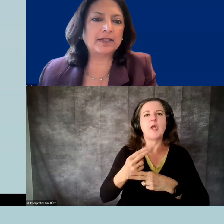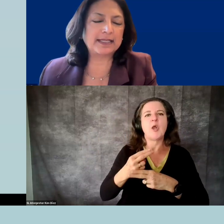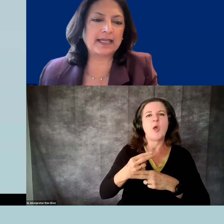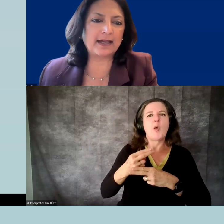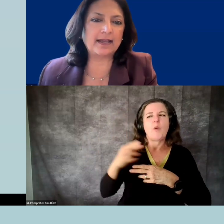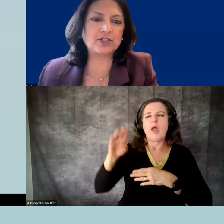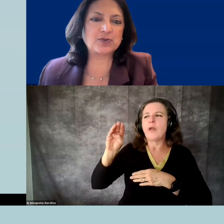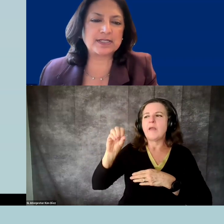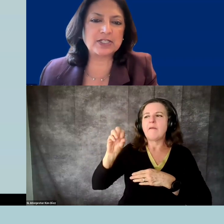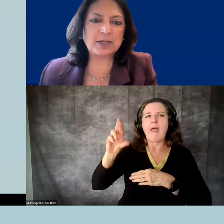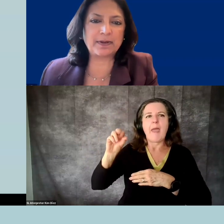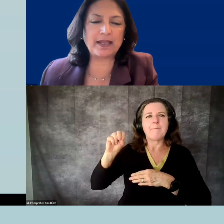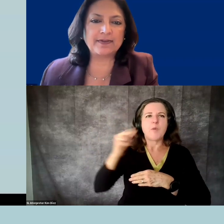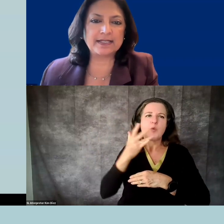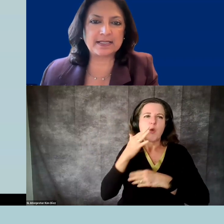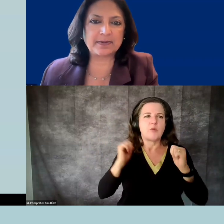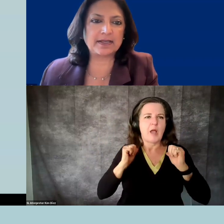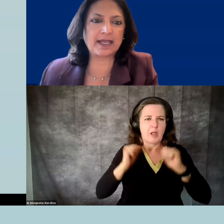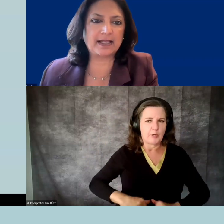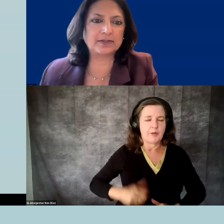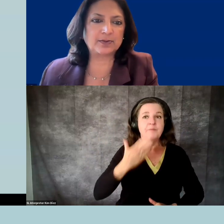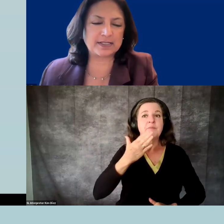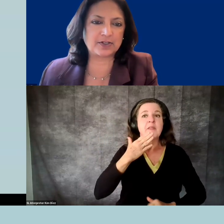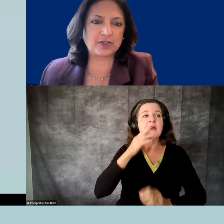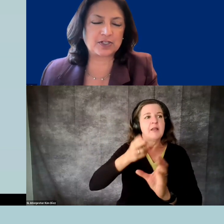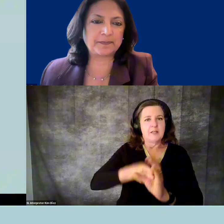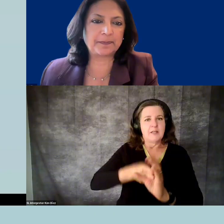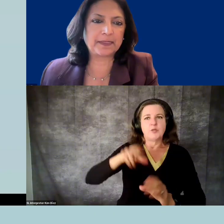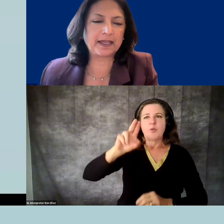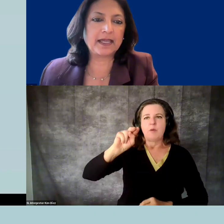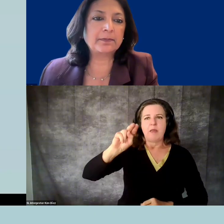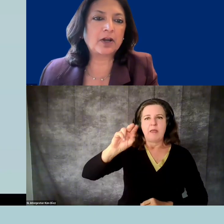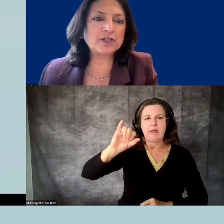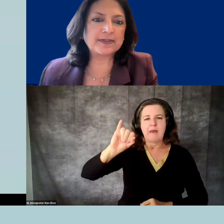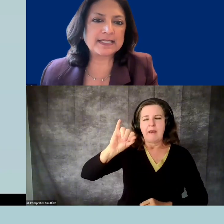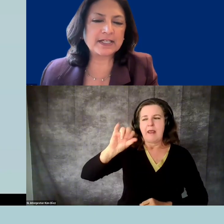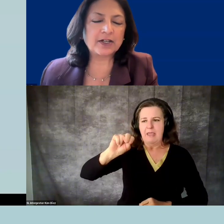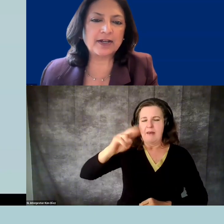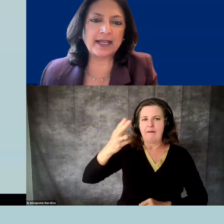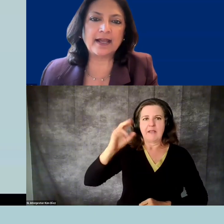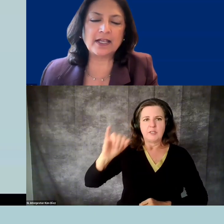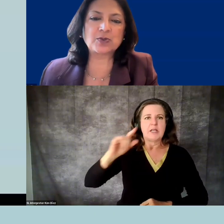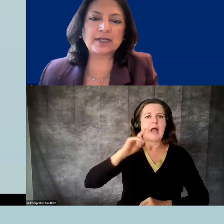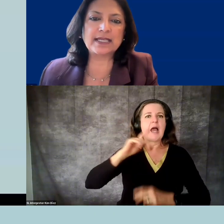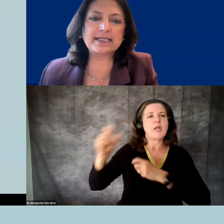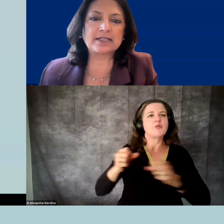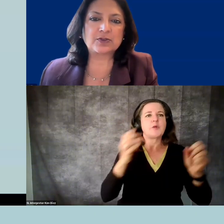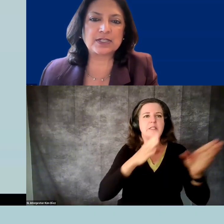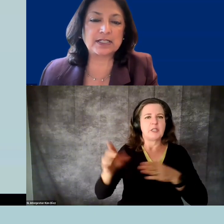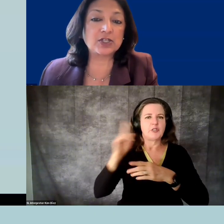about the NIH Strategic Plan for Disability Health Research". In March of this year, NIH released its Strategic